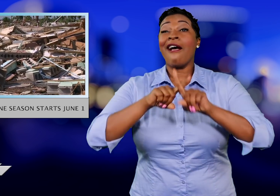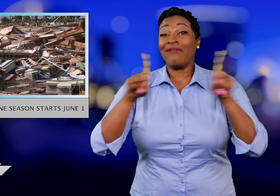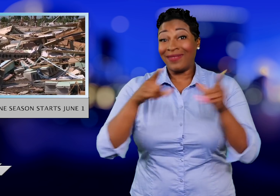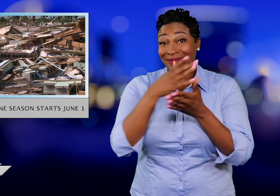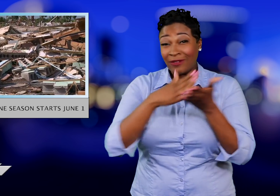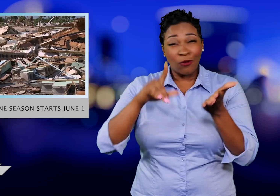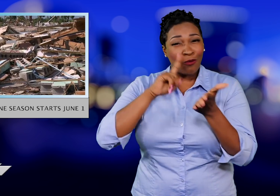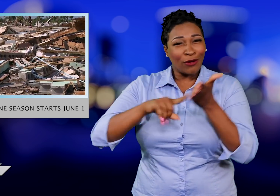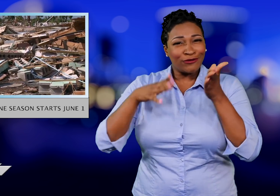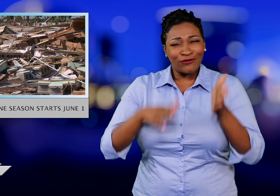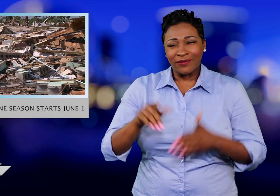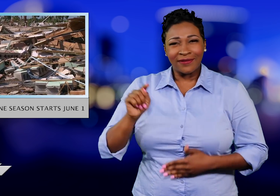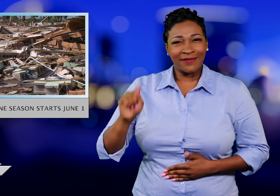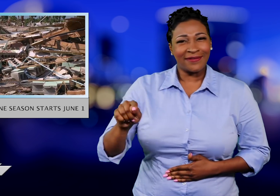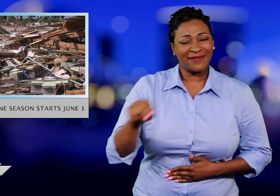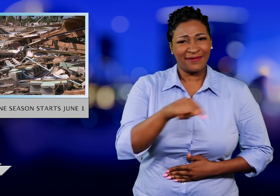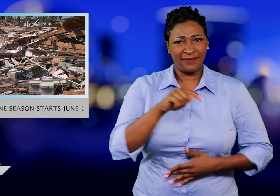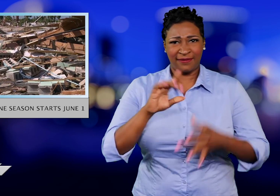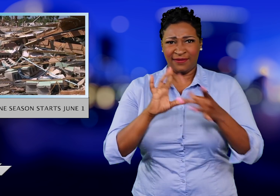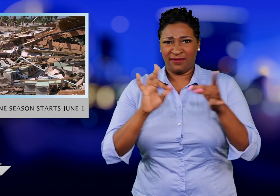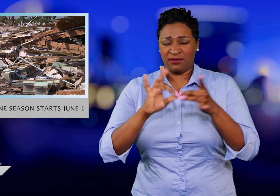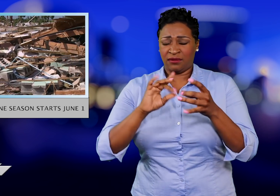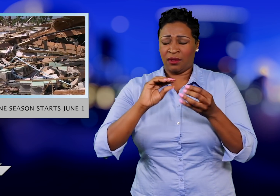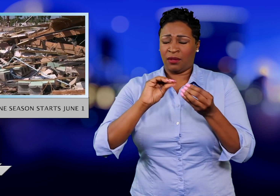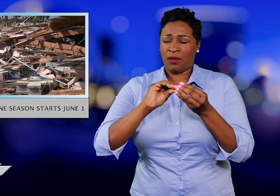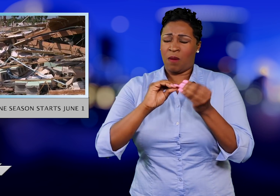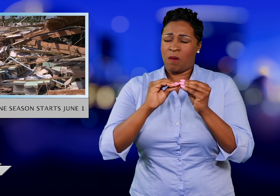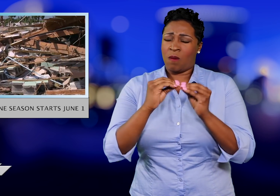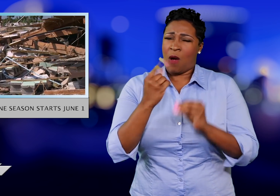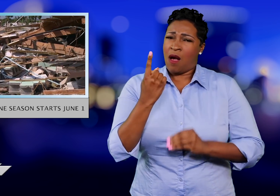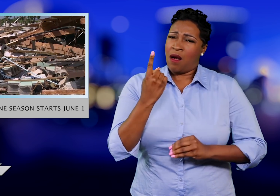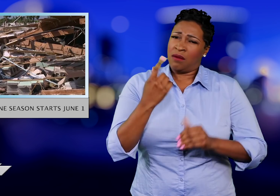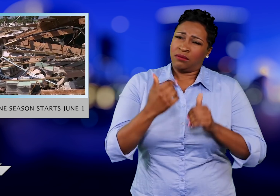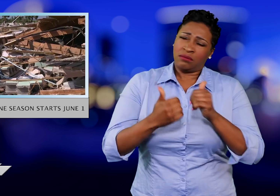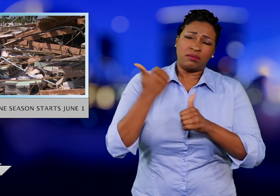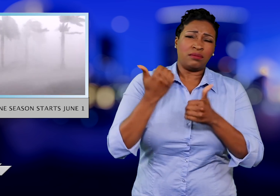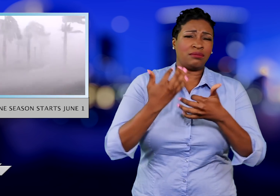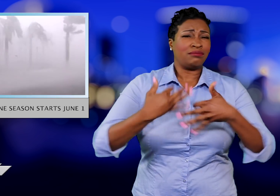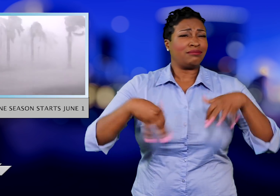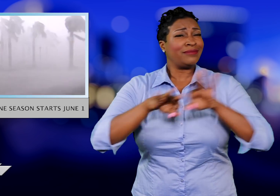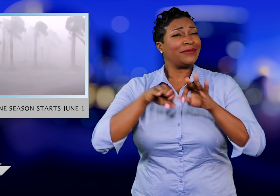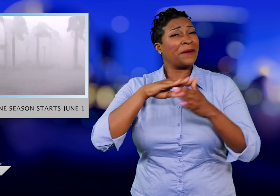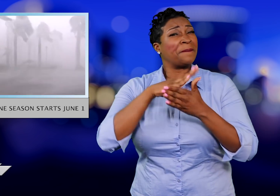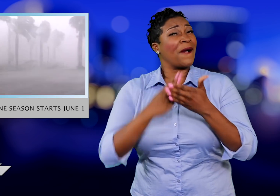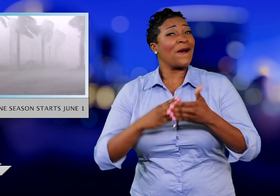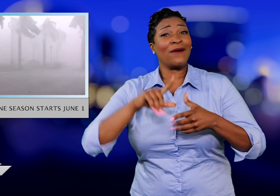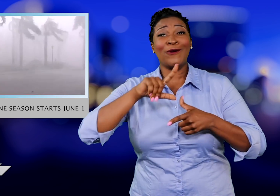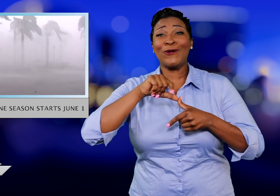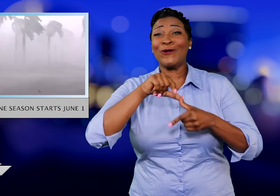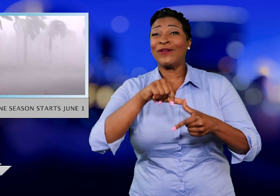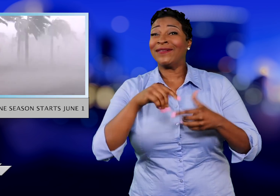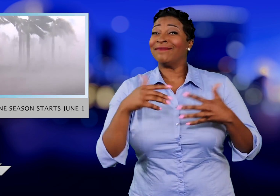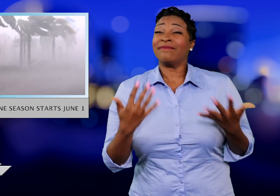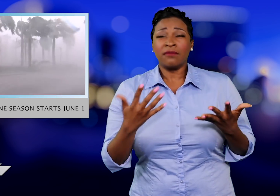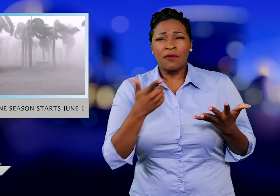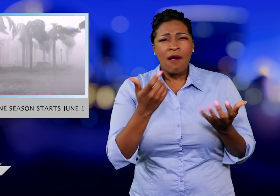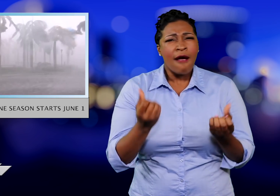However some researchers point out that the most important aspects of hurricanes can't